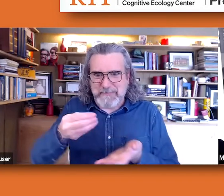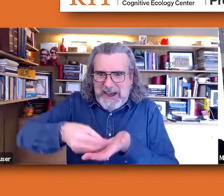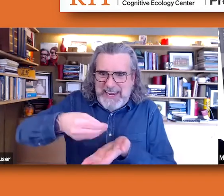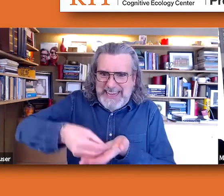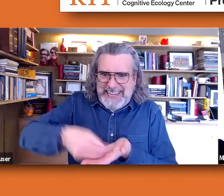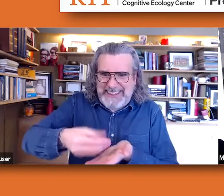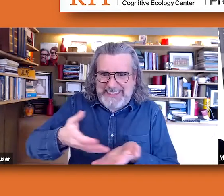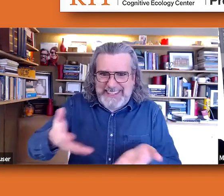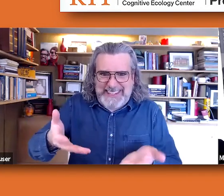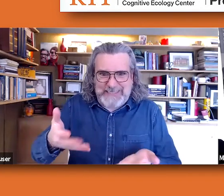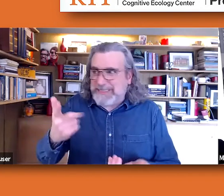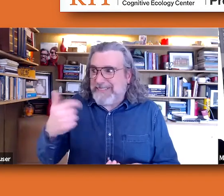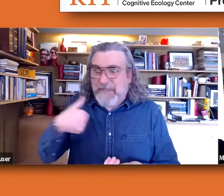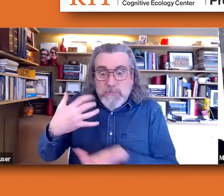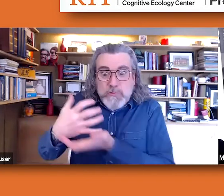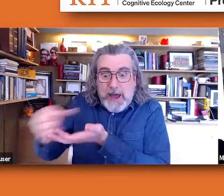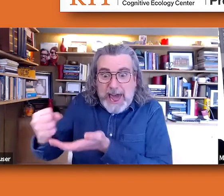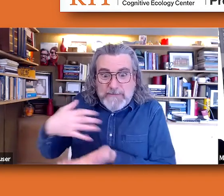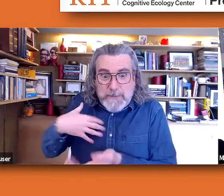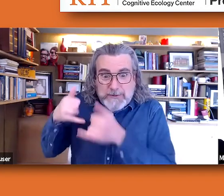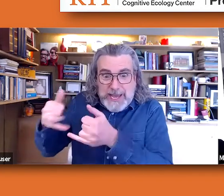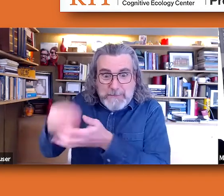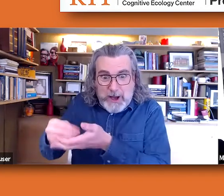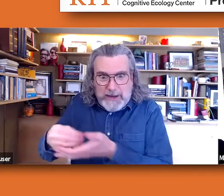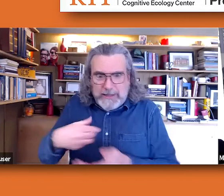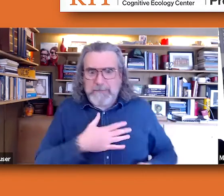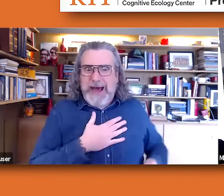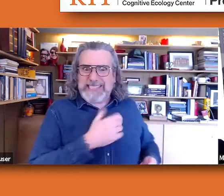Um, you know, funding.